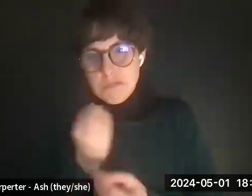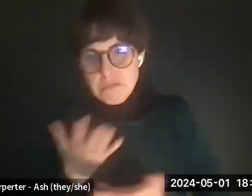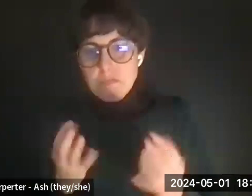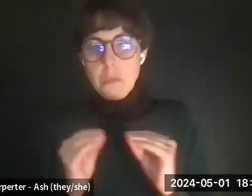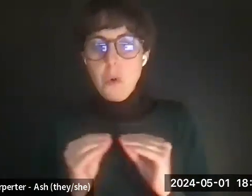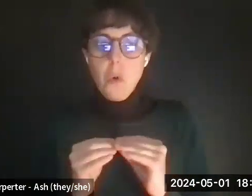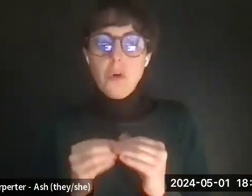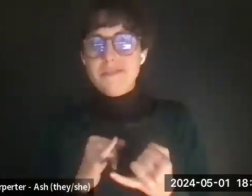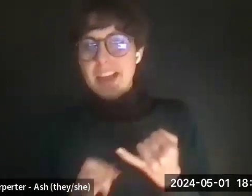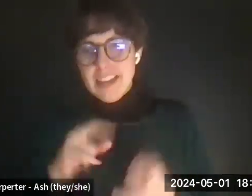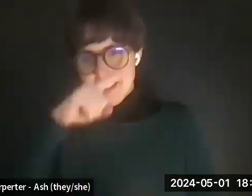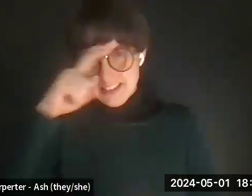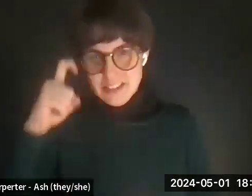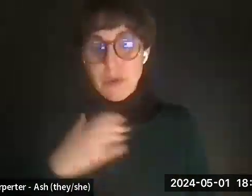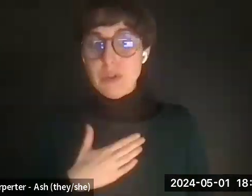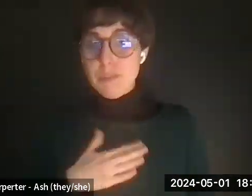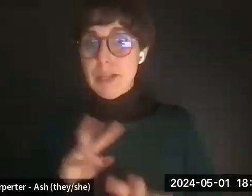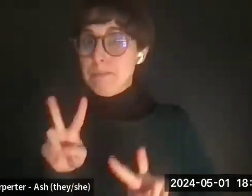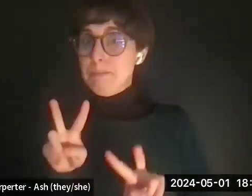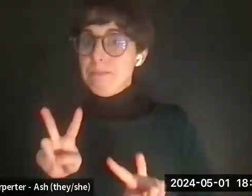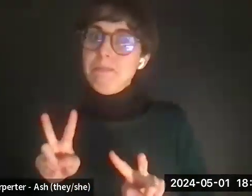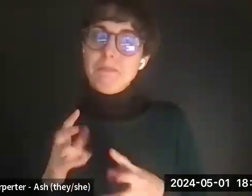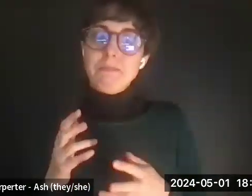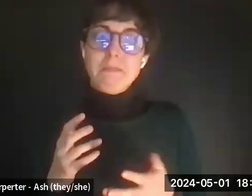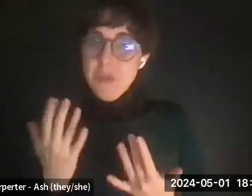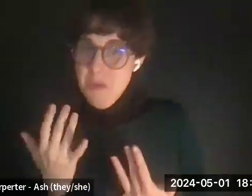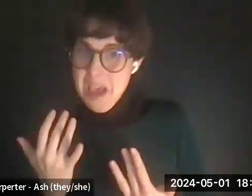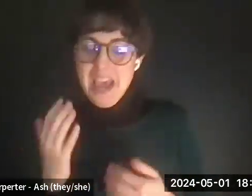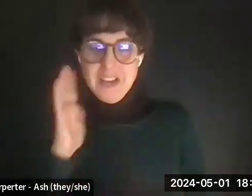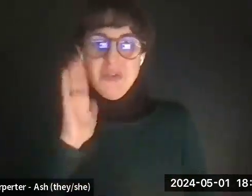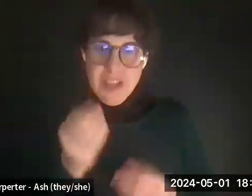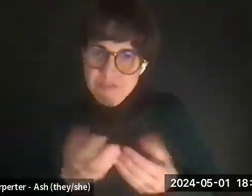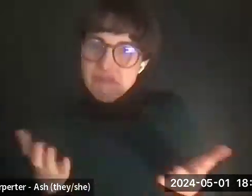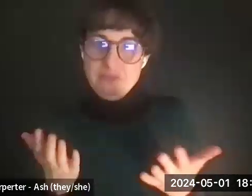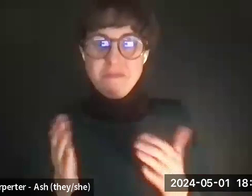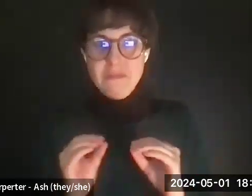There's a lot of, lot of hard work going into some of these conversations